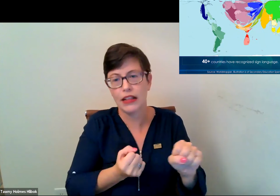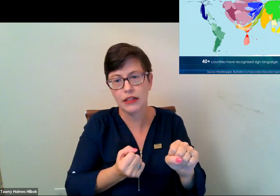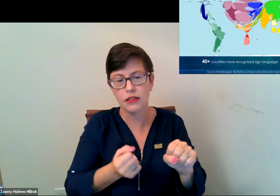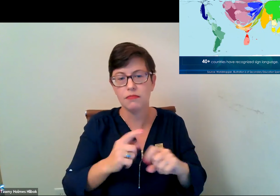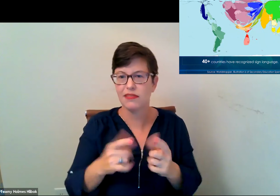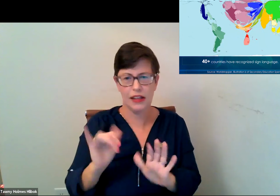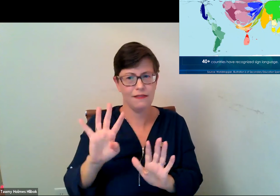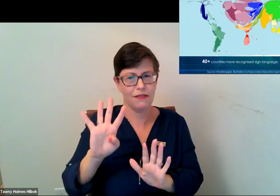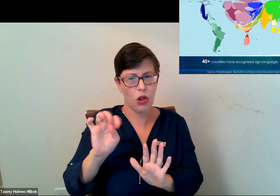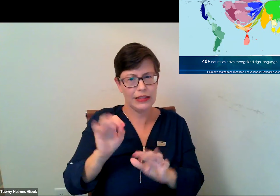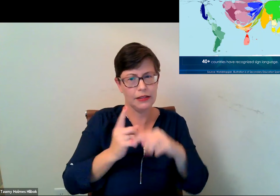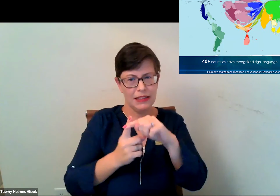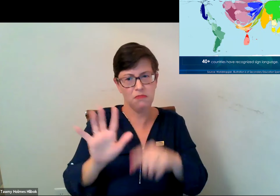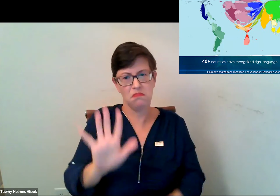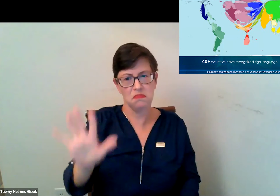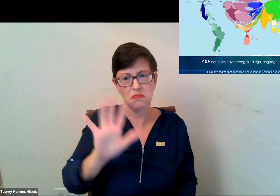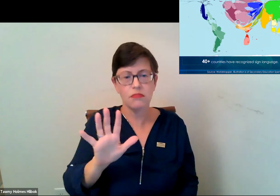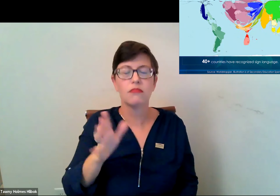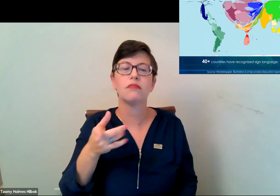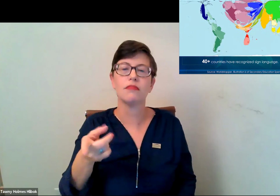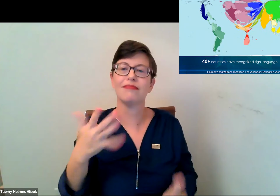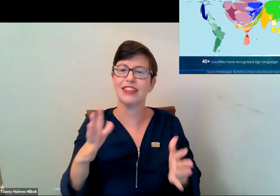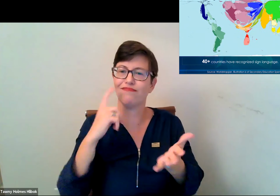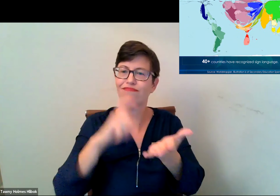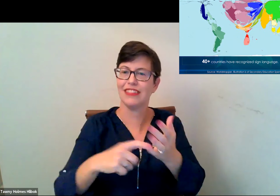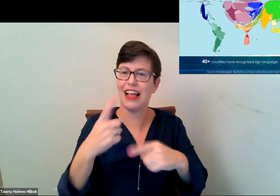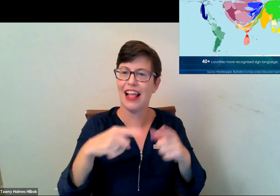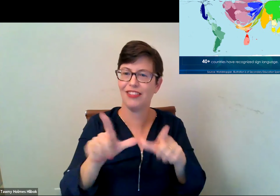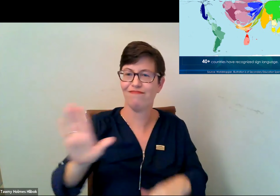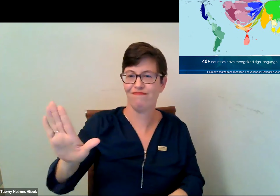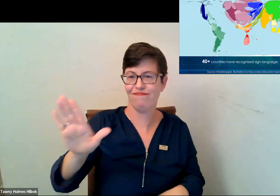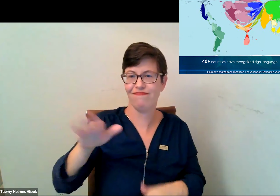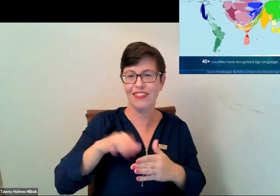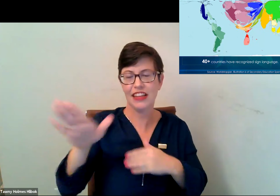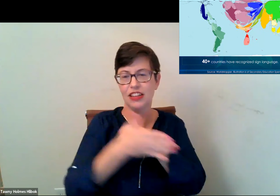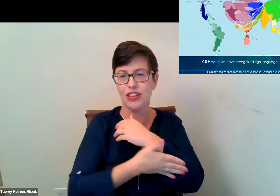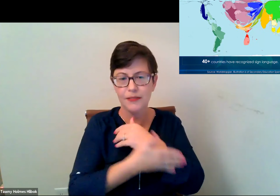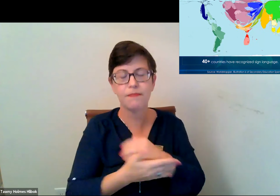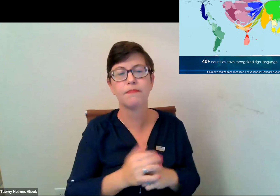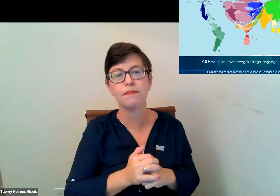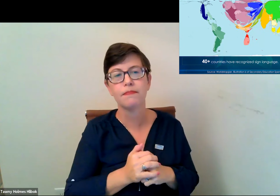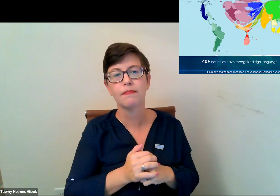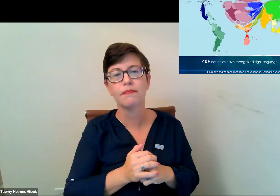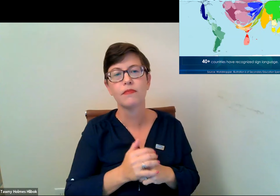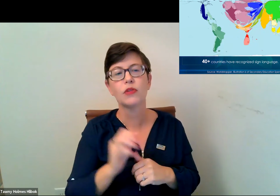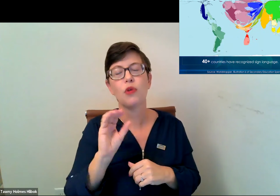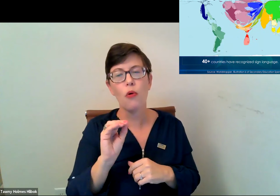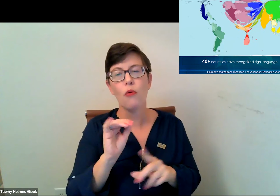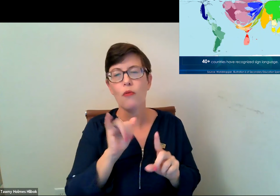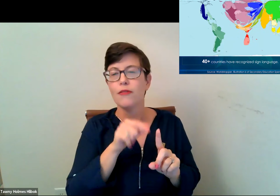Are it is growing quickly those numbers there's about 400 plus I would say at this time are recognizing side languages in their native countries.